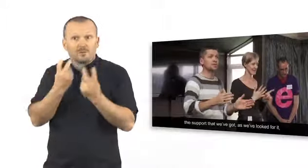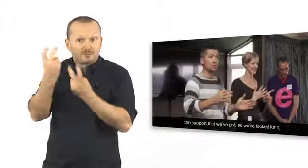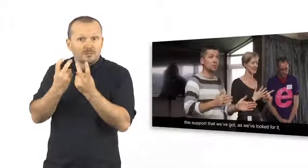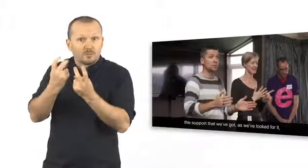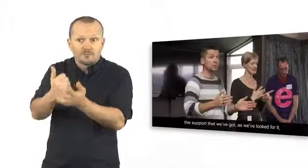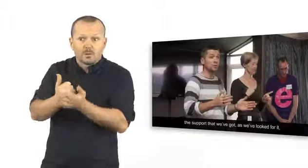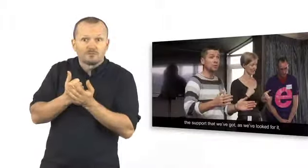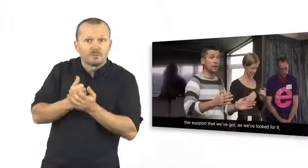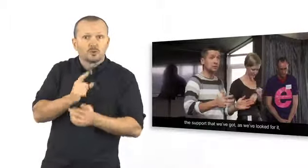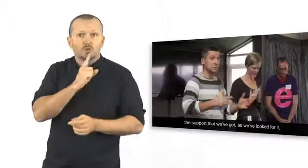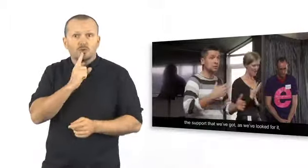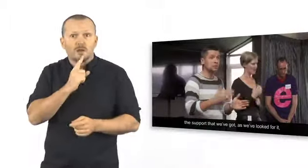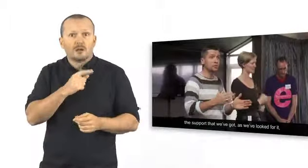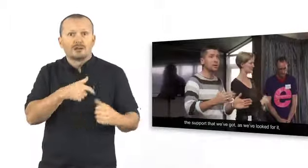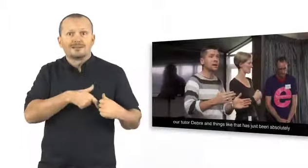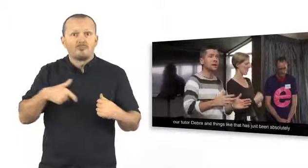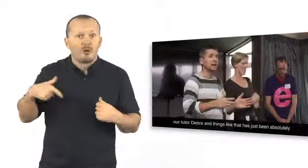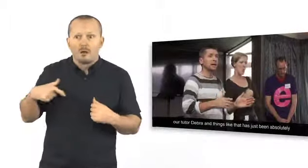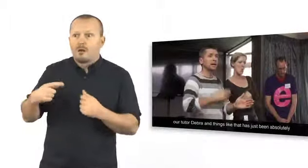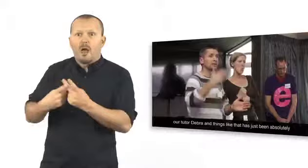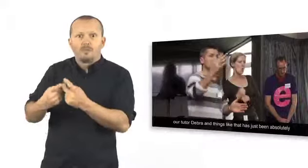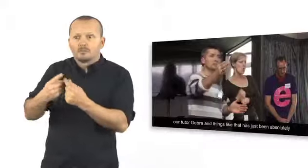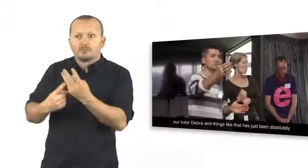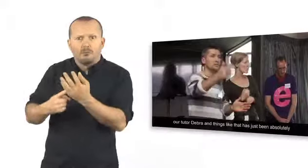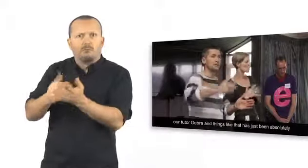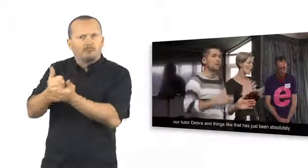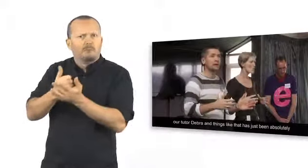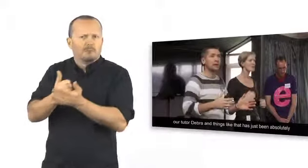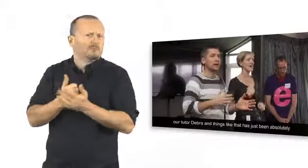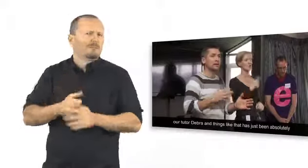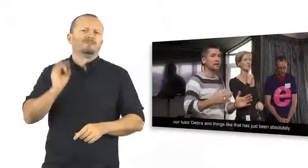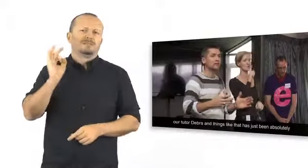the support that we’ve got, as we’ve looked for it, our tutor Debra and things